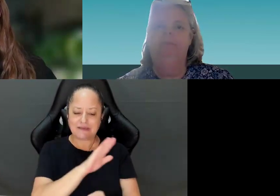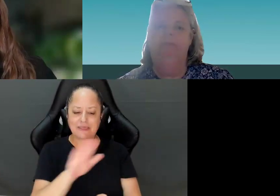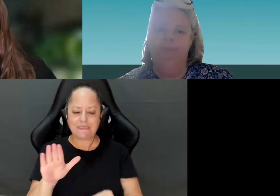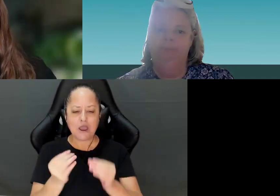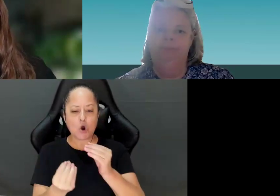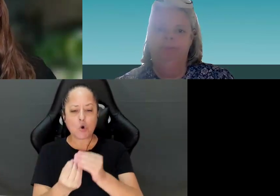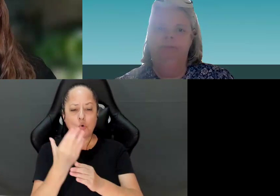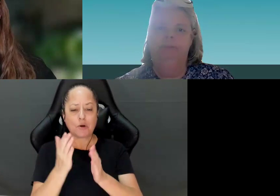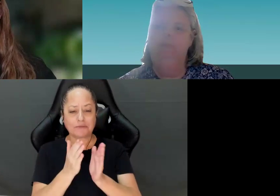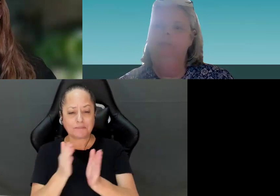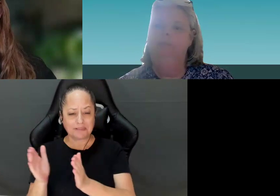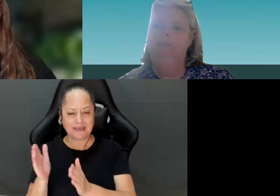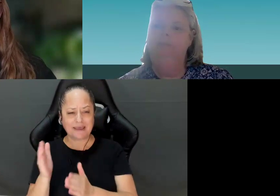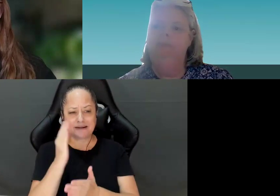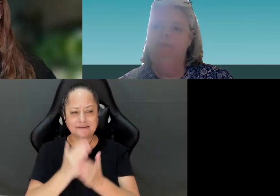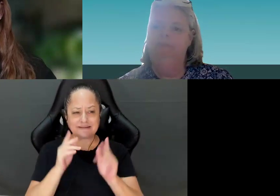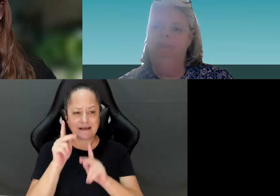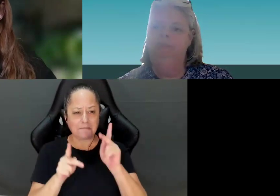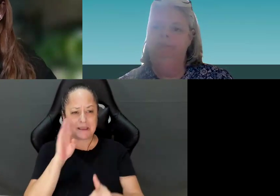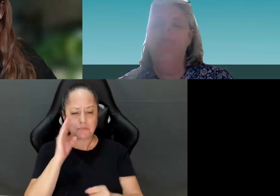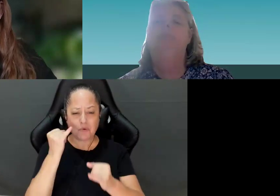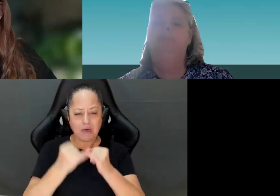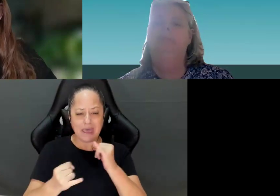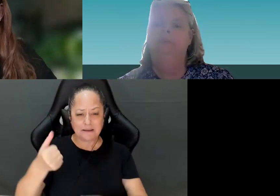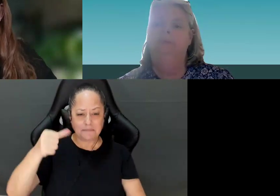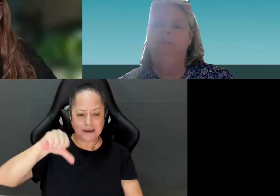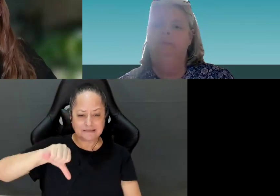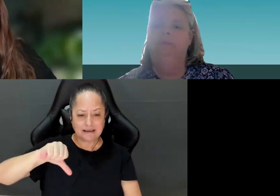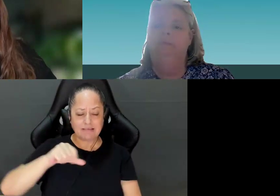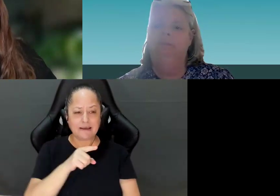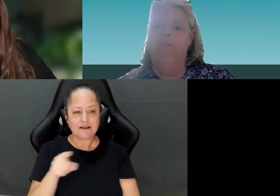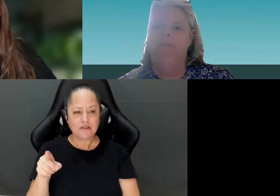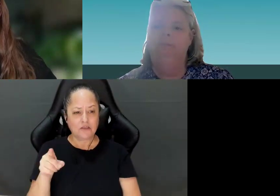So some people will end up being declined there.